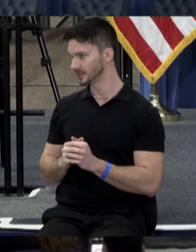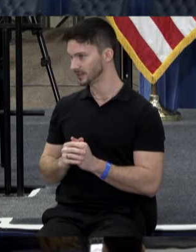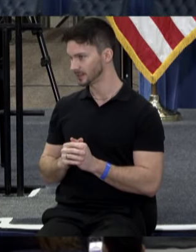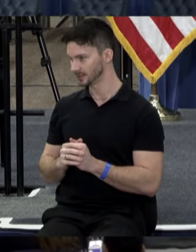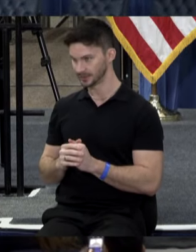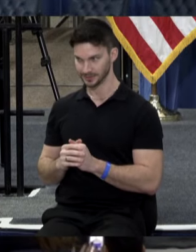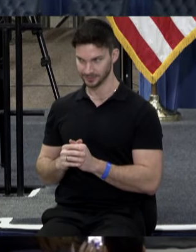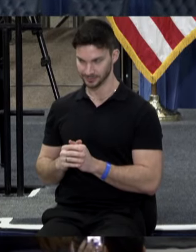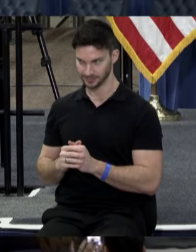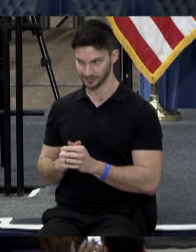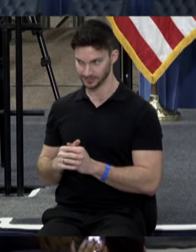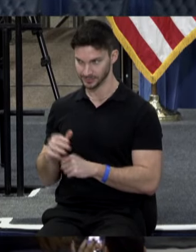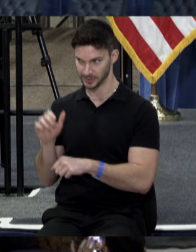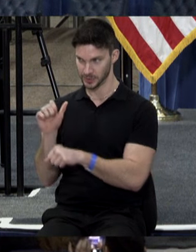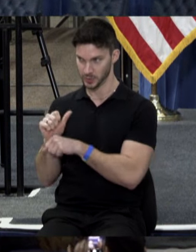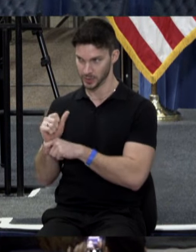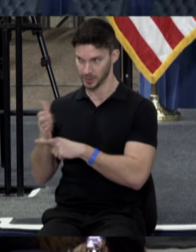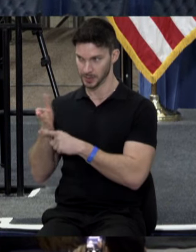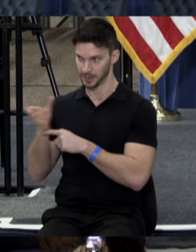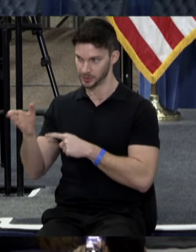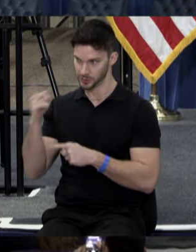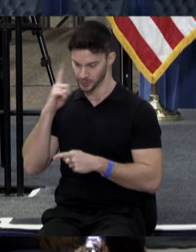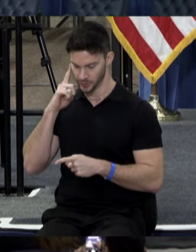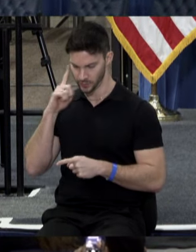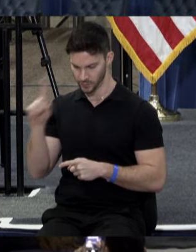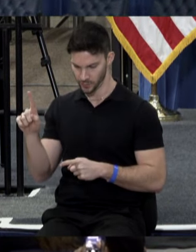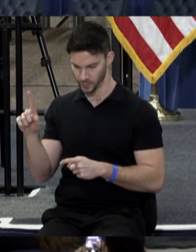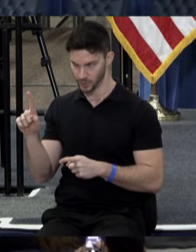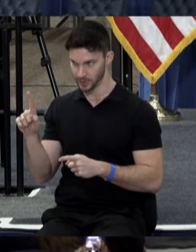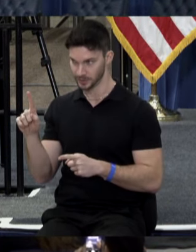but the work wasn't fulfilling. I later joined a youth service organization,